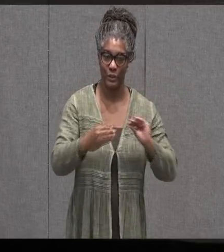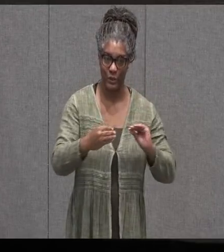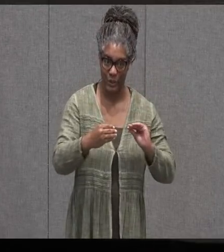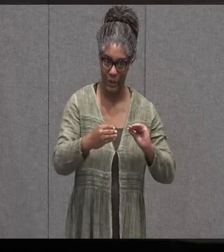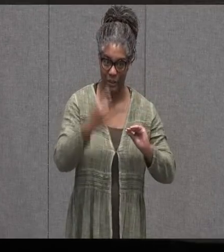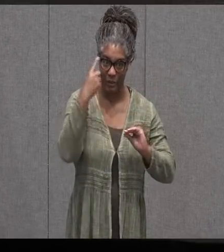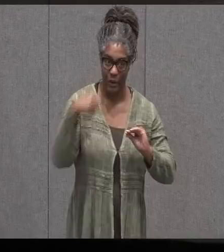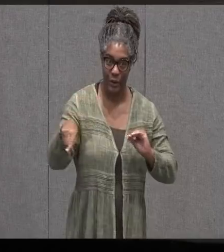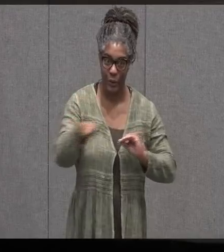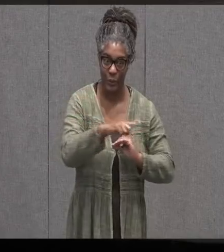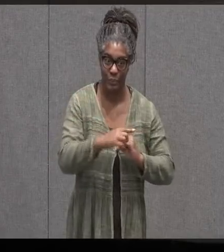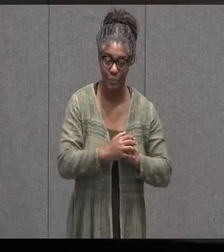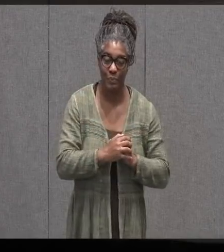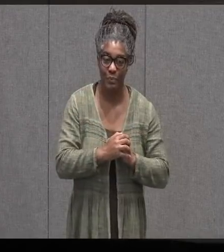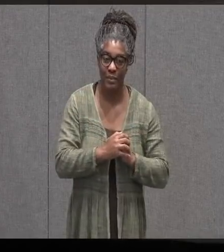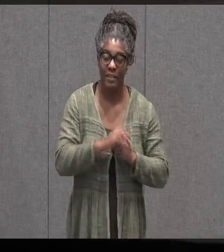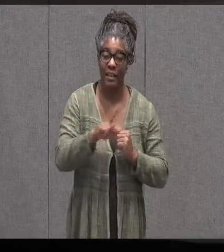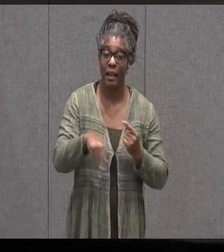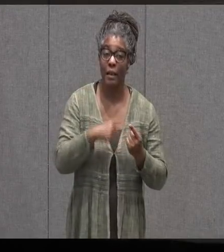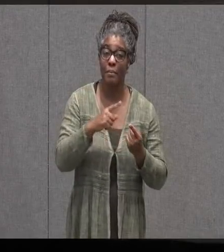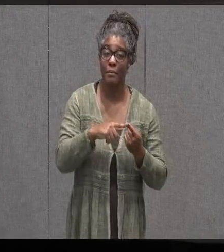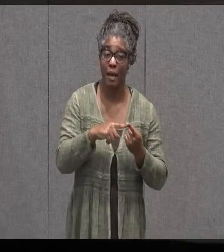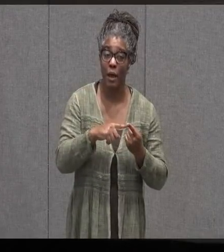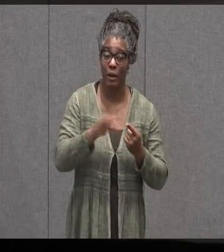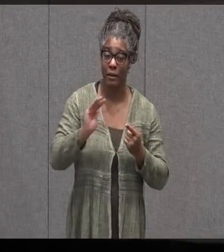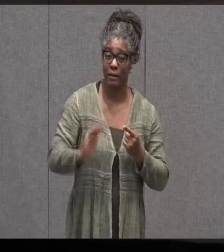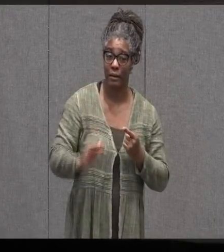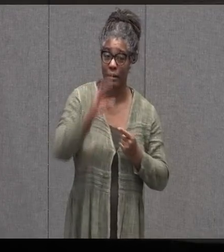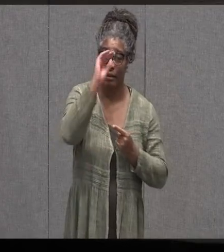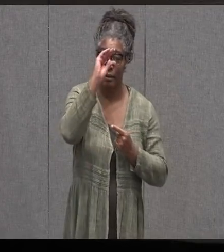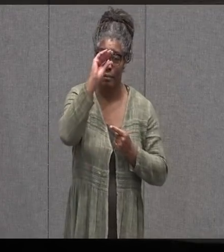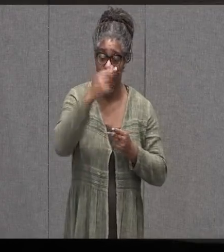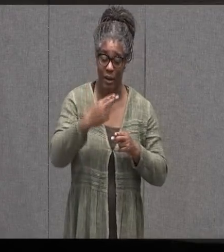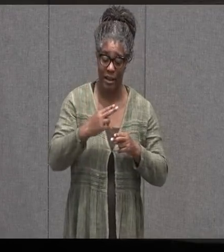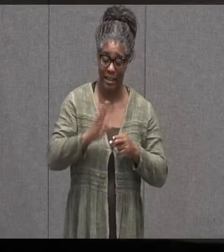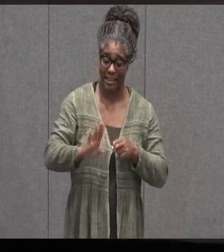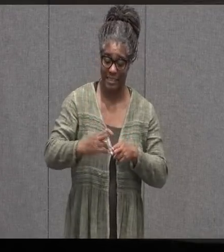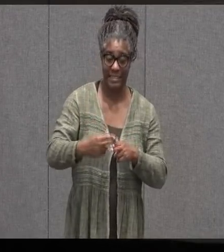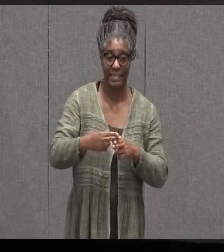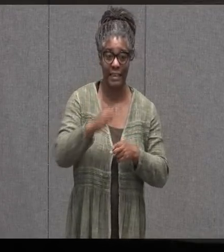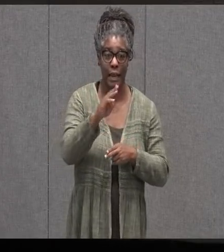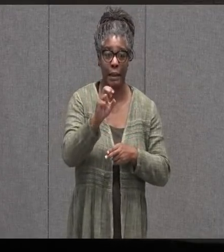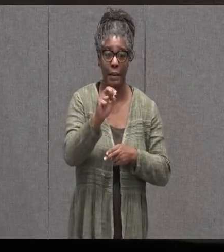It's about a little boy named Benny and the five pennies that he has.